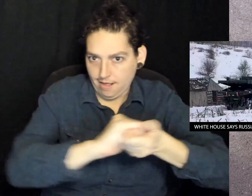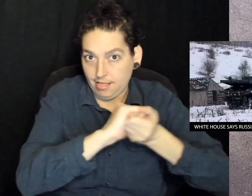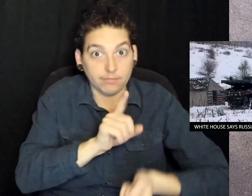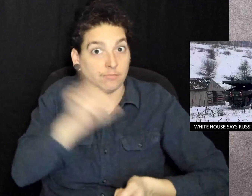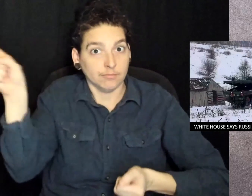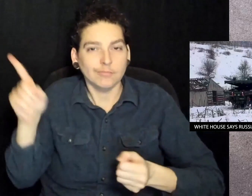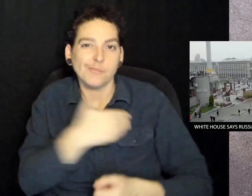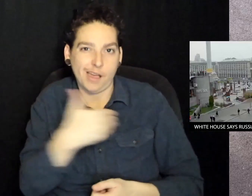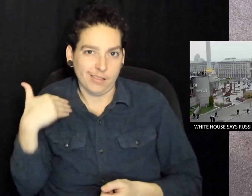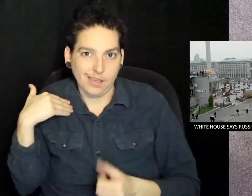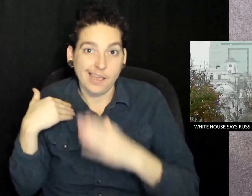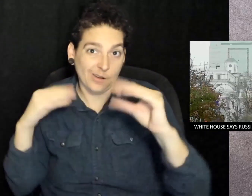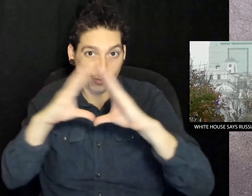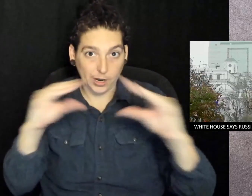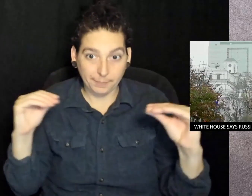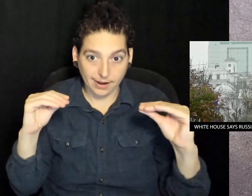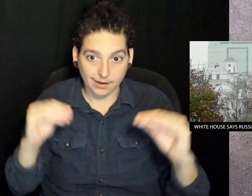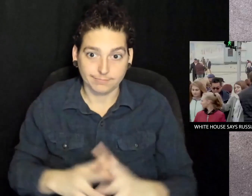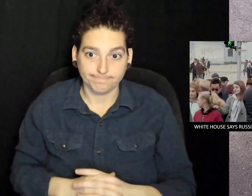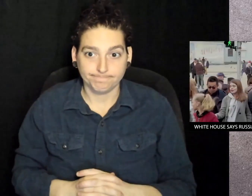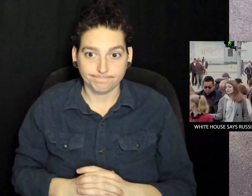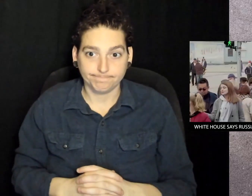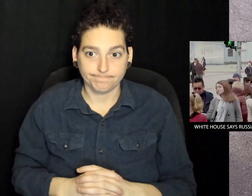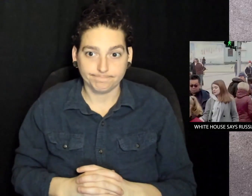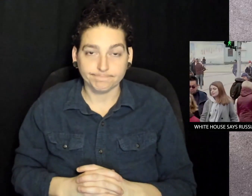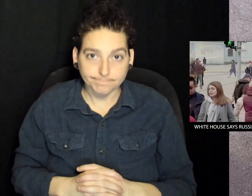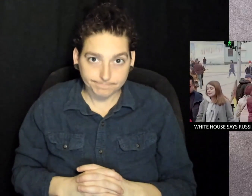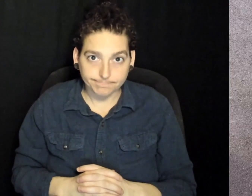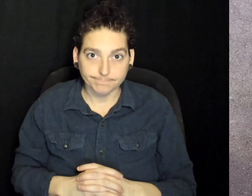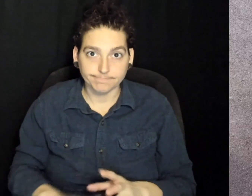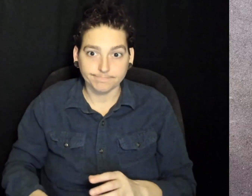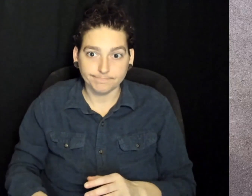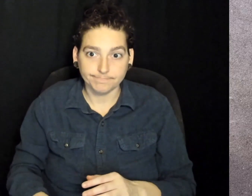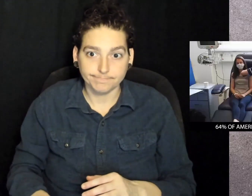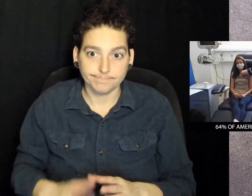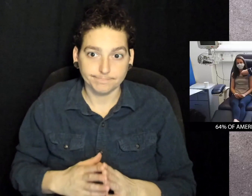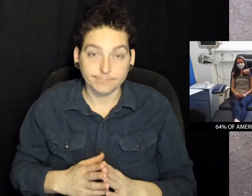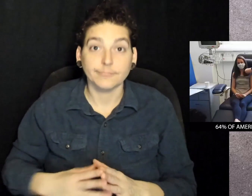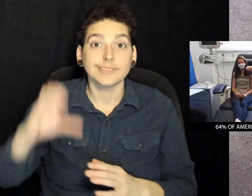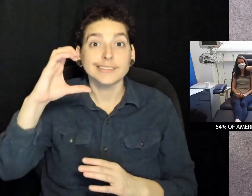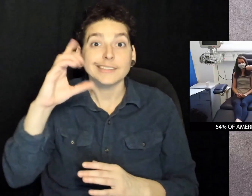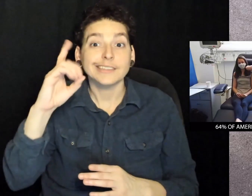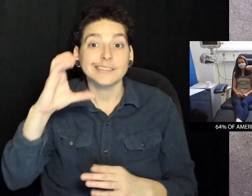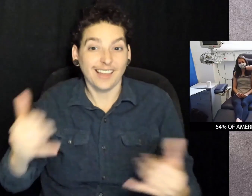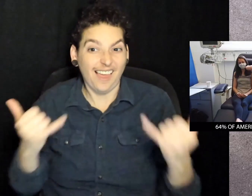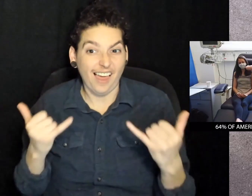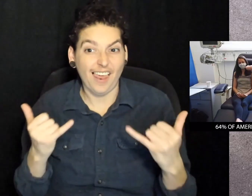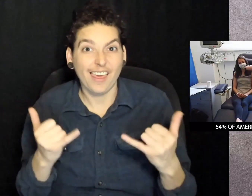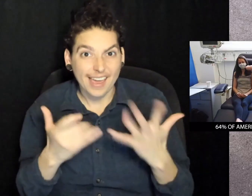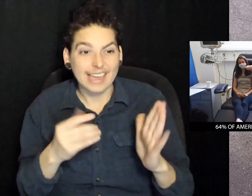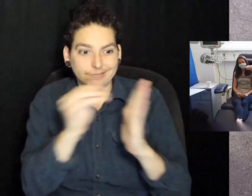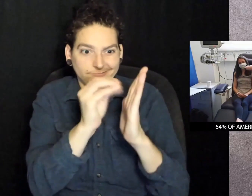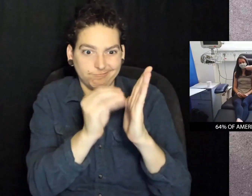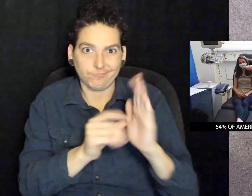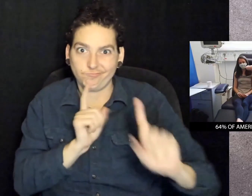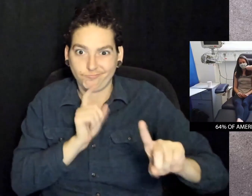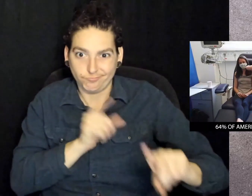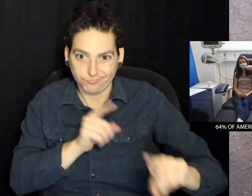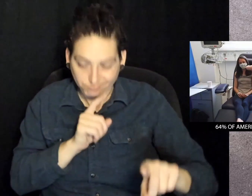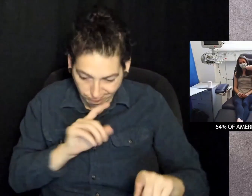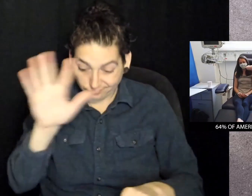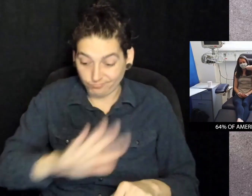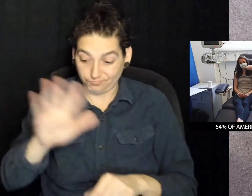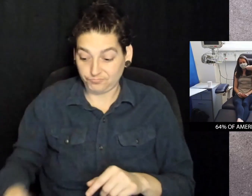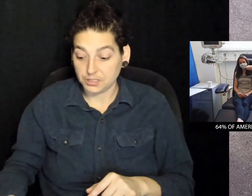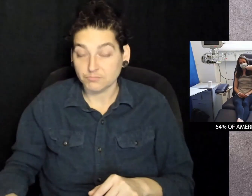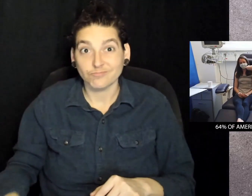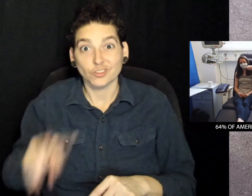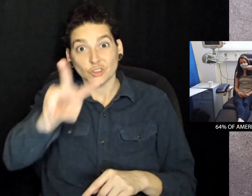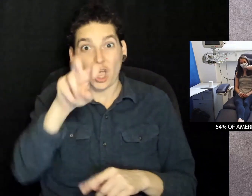Biden has ordered almost 3000 US troops to reinforce NATO allies in Poland and Romania